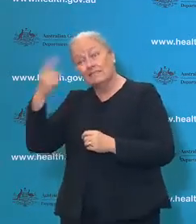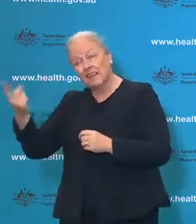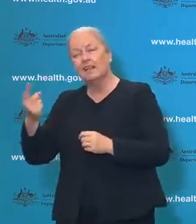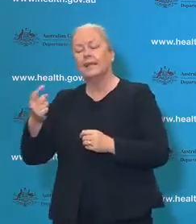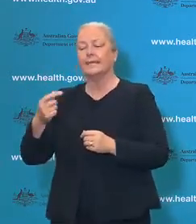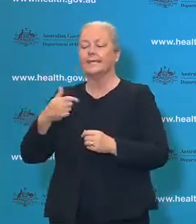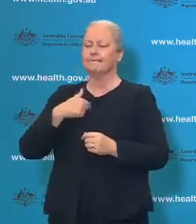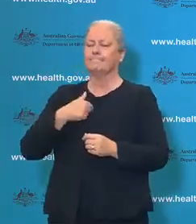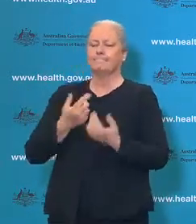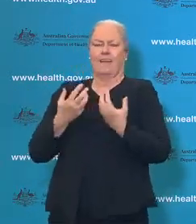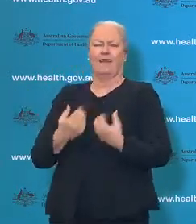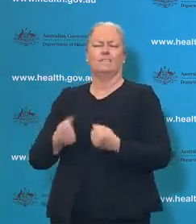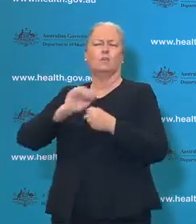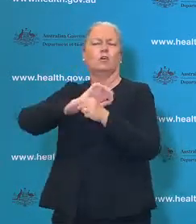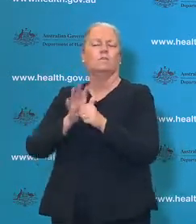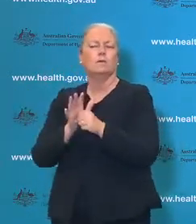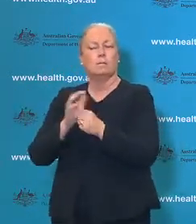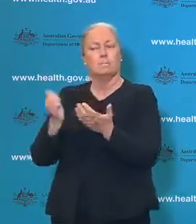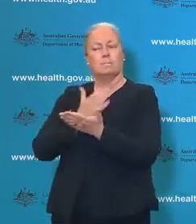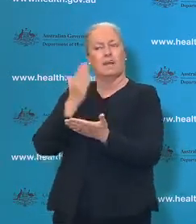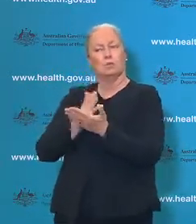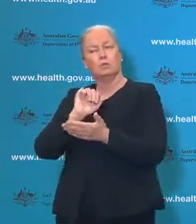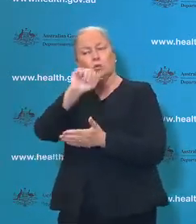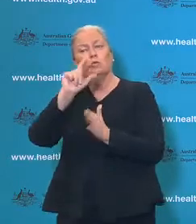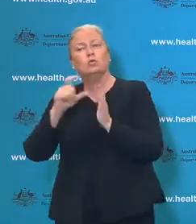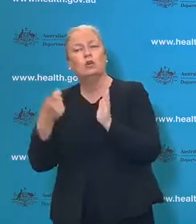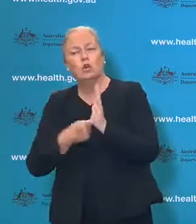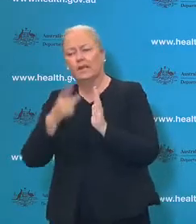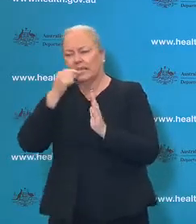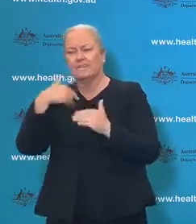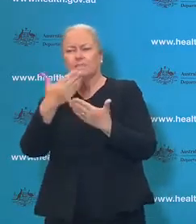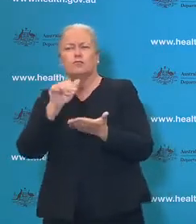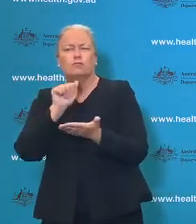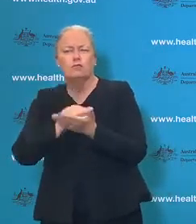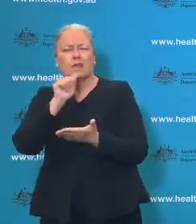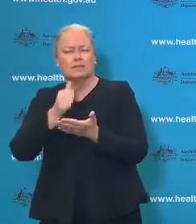positive, so your GP can provide you with support and check in with you each day